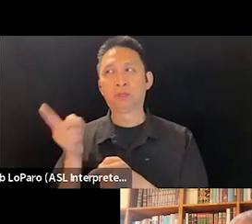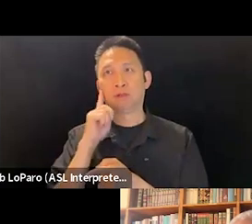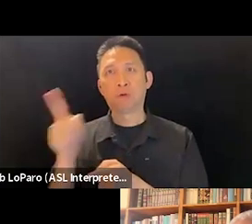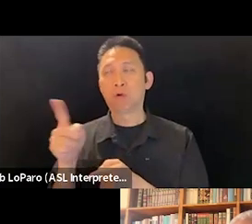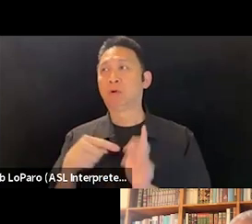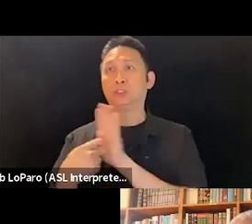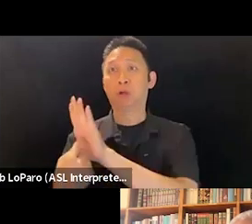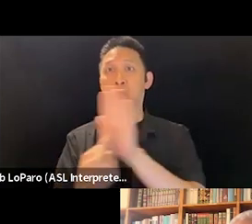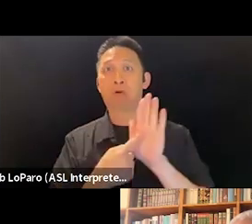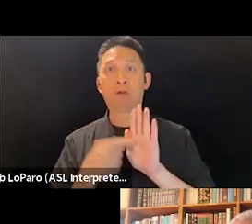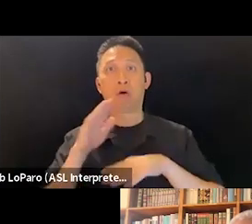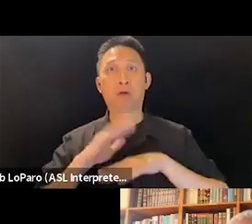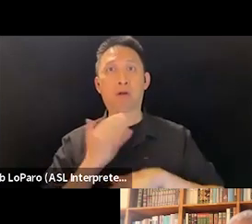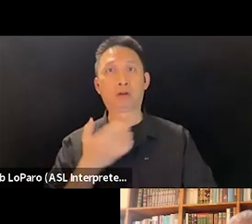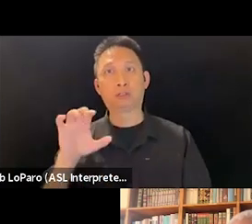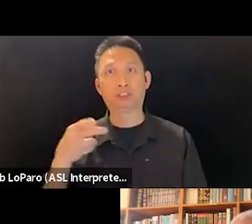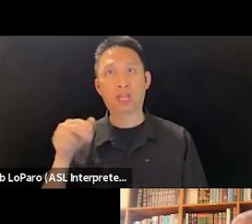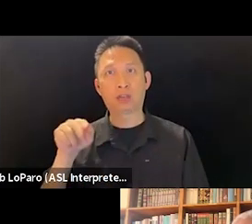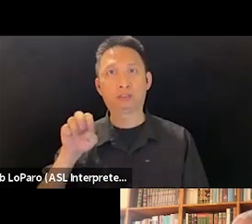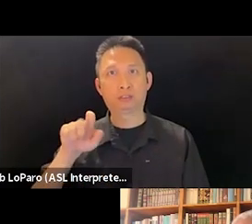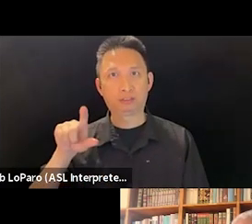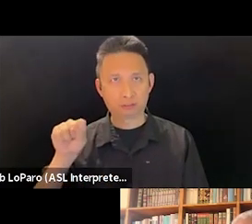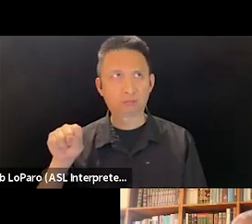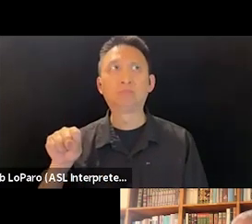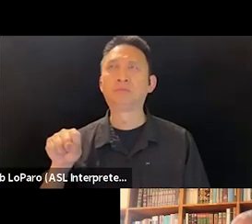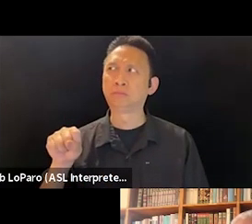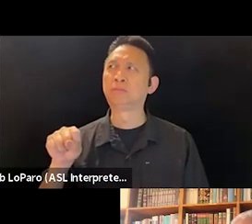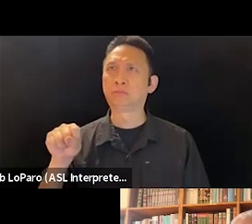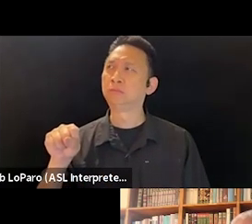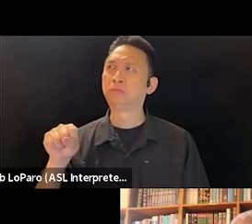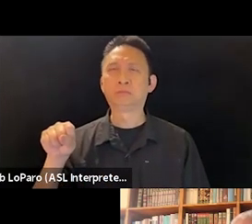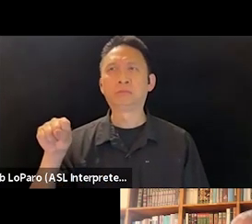are somehow represented and liked by our audiences.